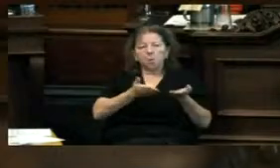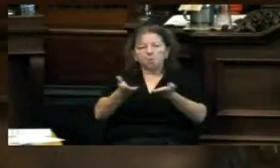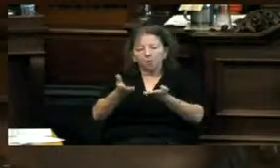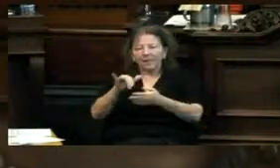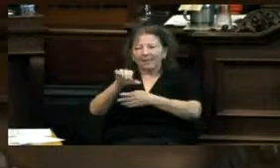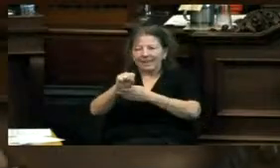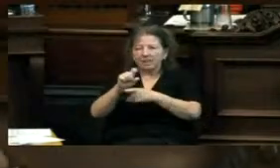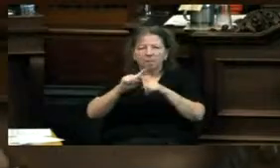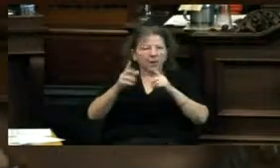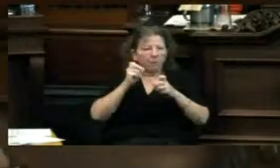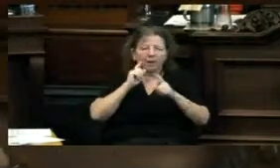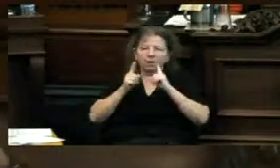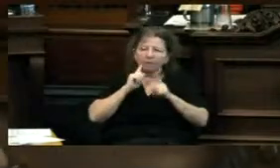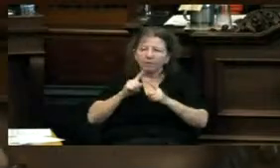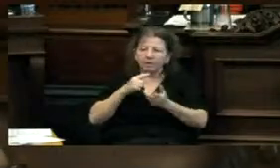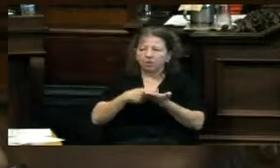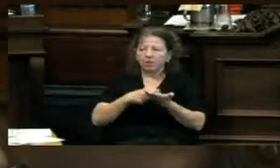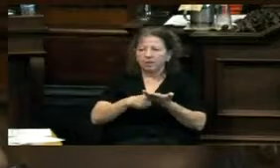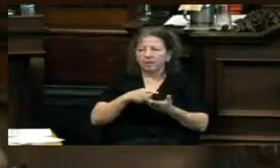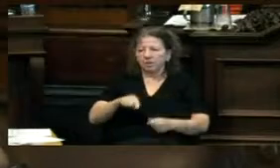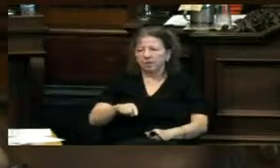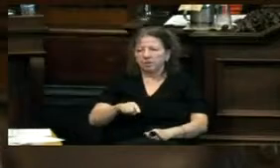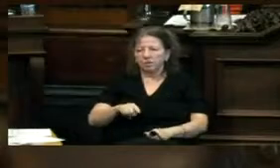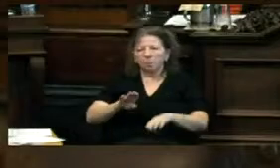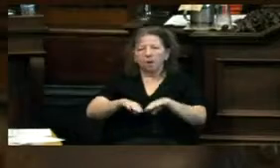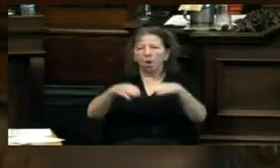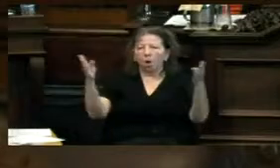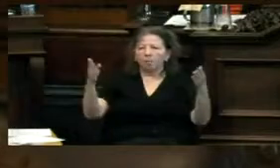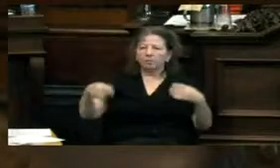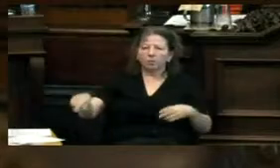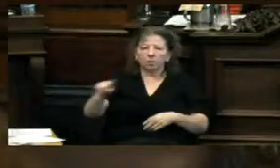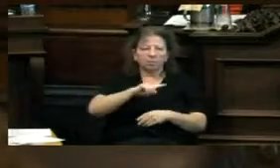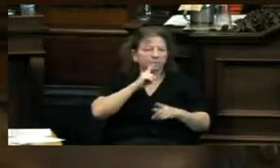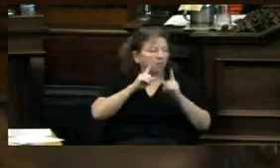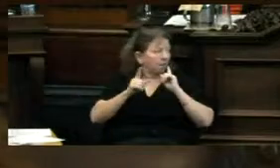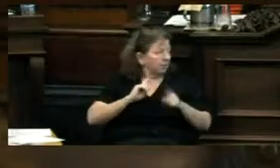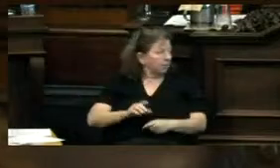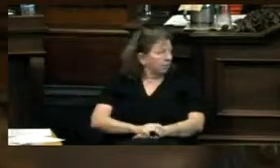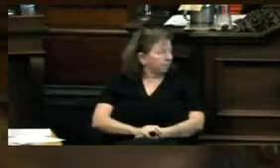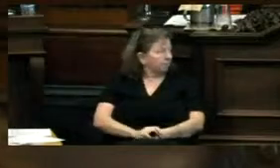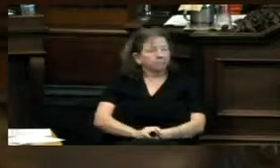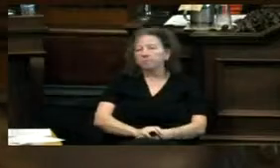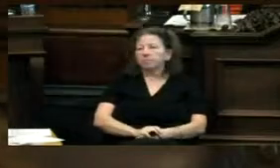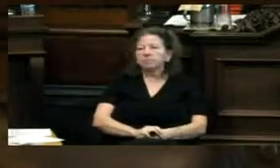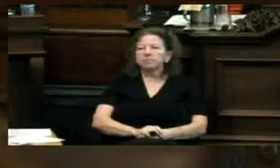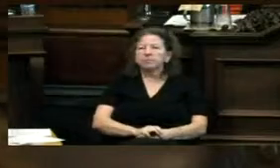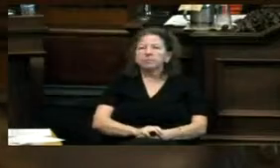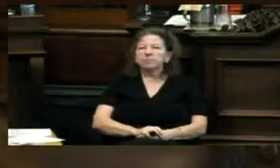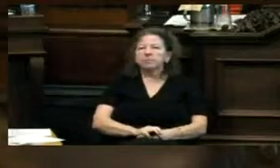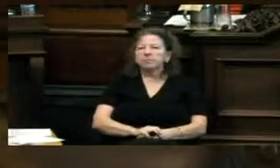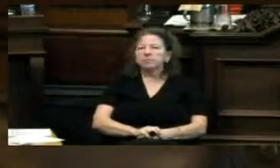meeting. I personally would like to move this item, but I want to have conversation and